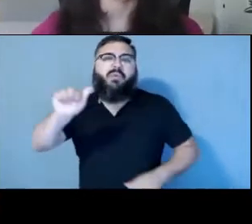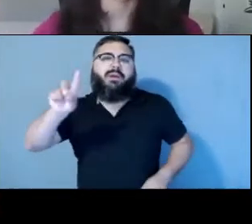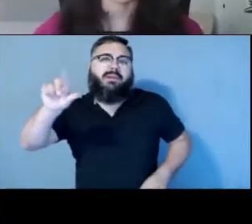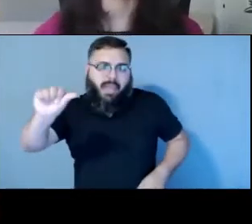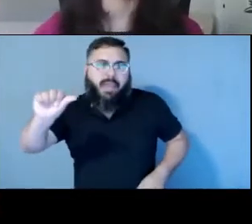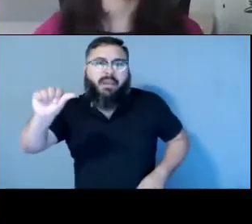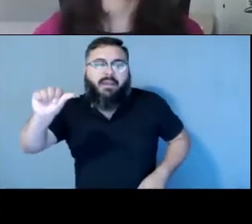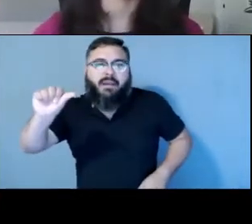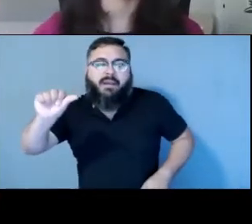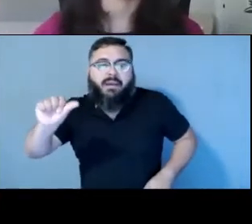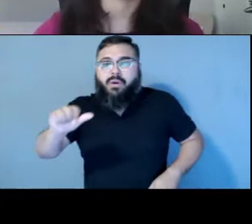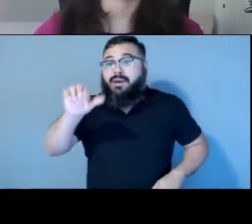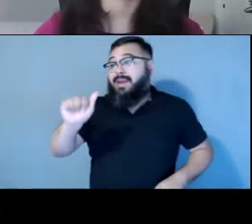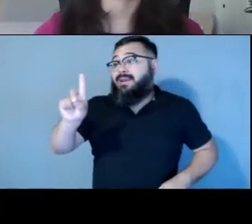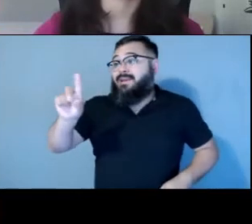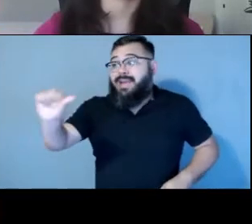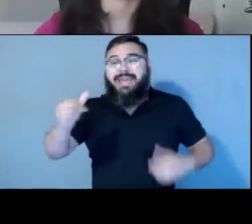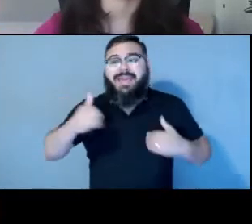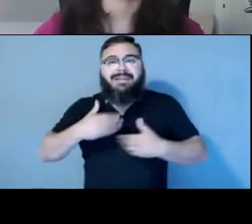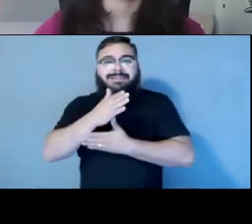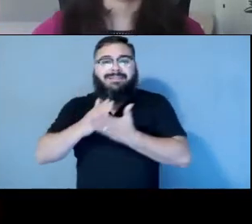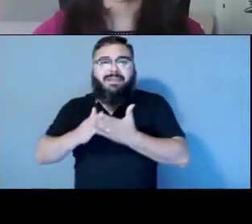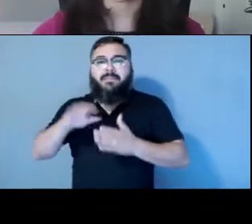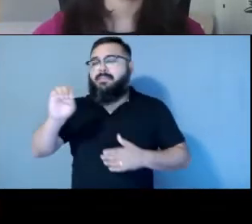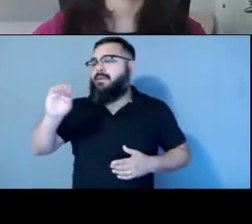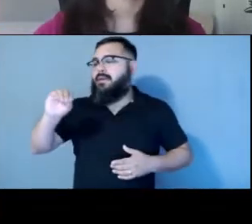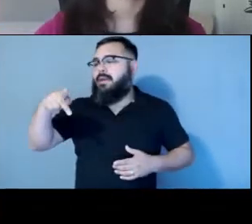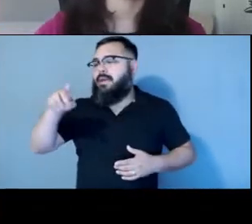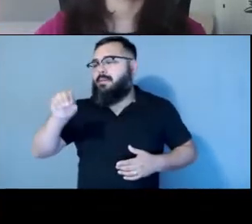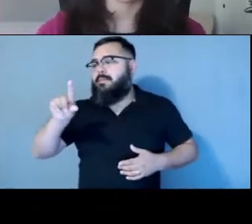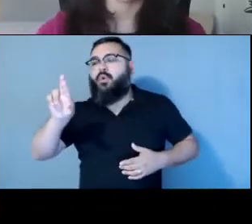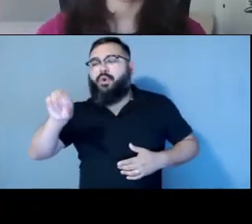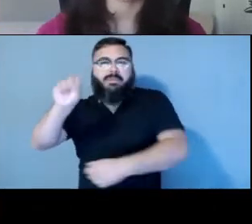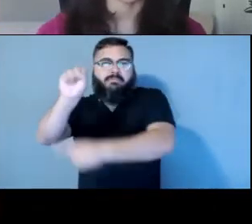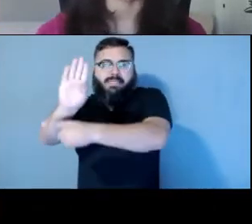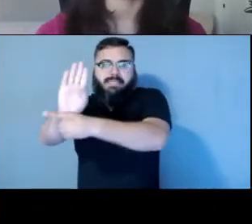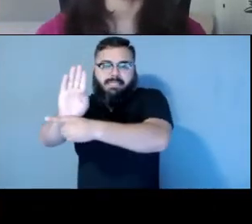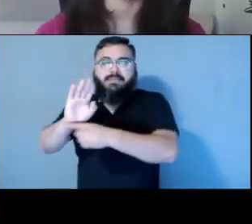and the ADA has certain types of employers that are covered. The first force is federal government agencies